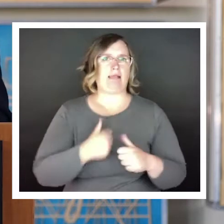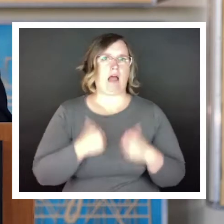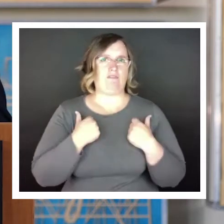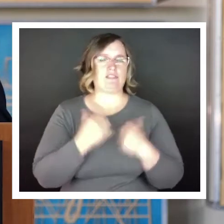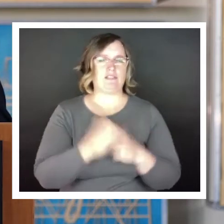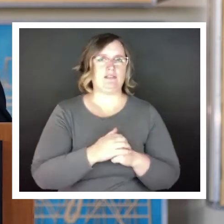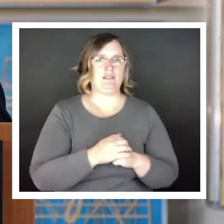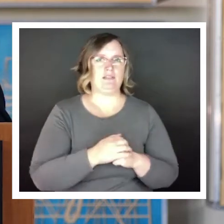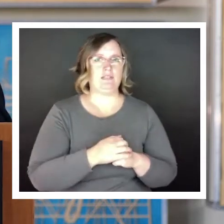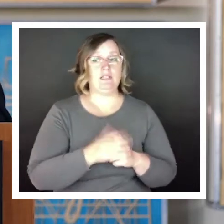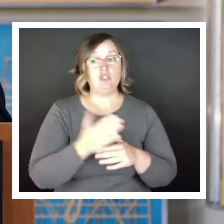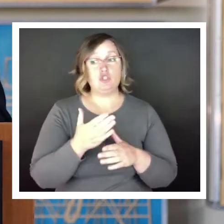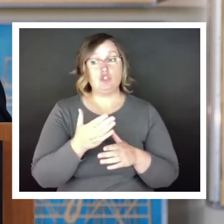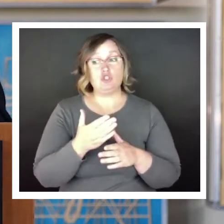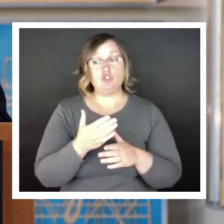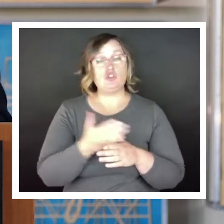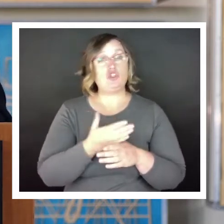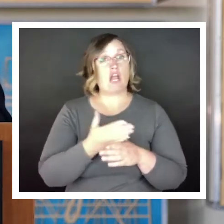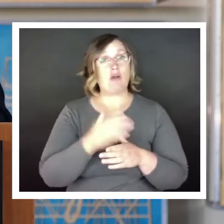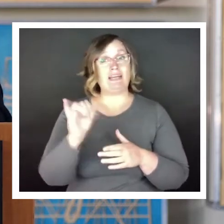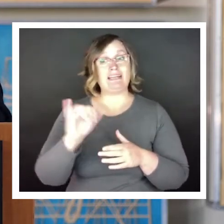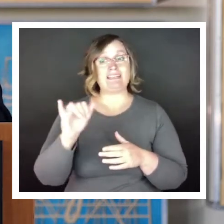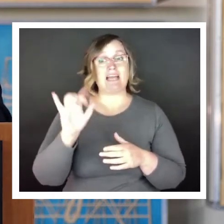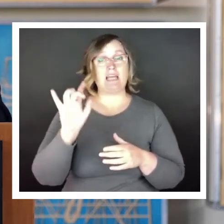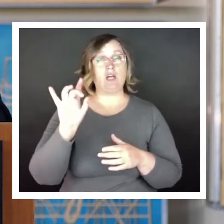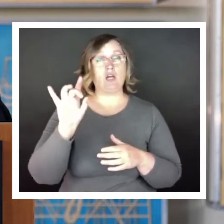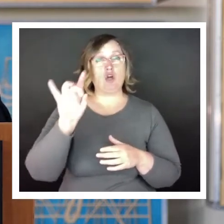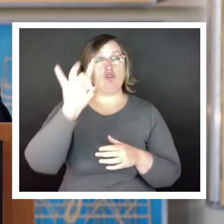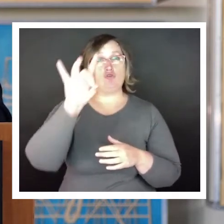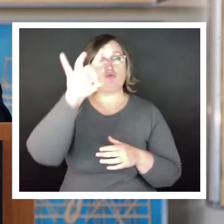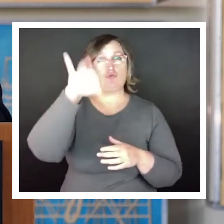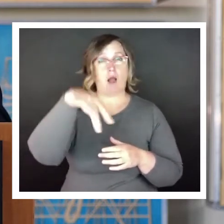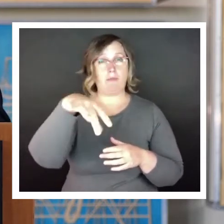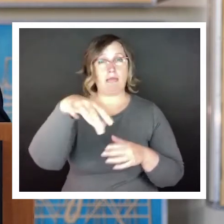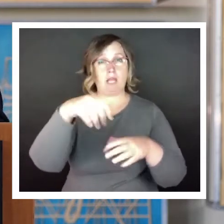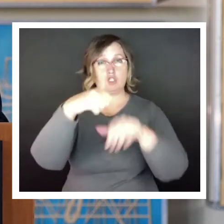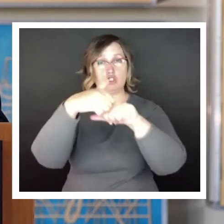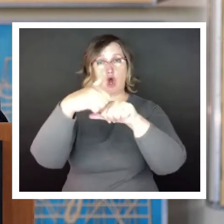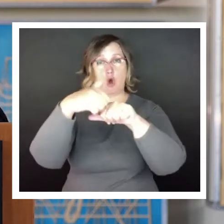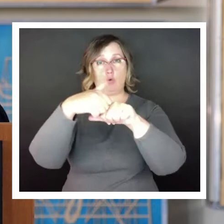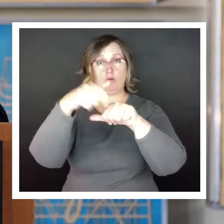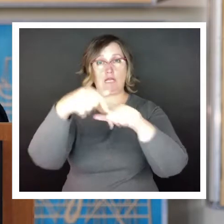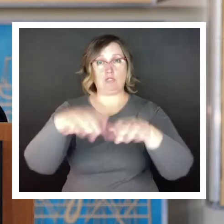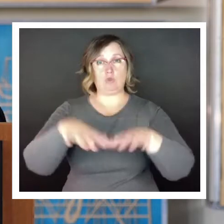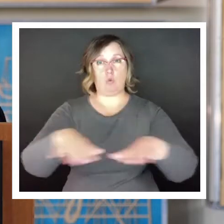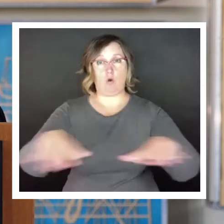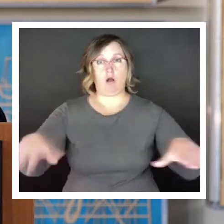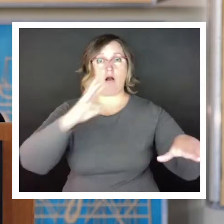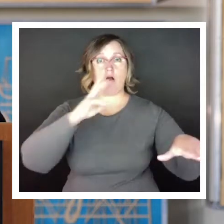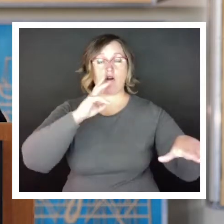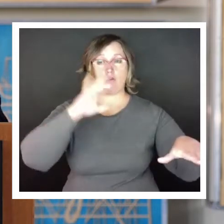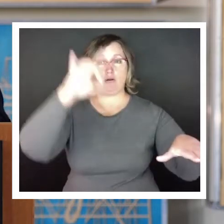Sharing is like dropping a stone into calm water. Your act of kindness can create a ripple effect